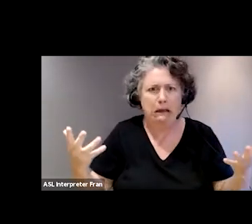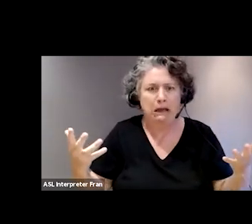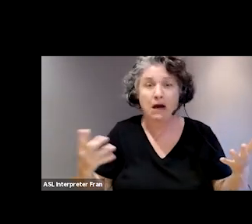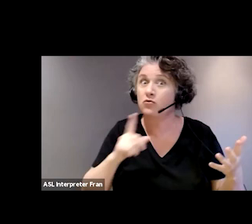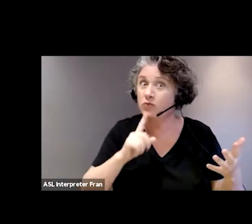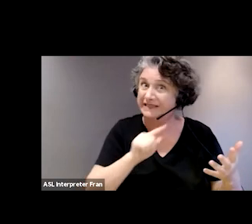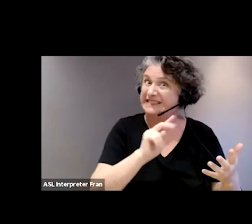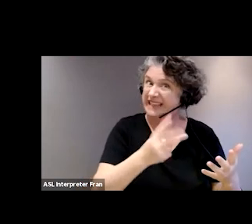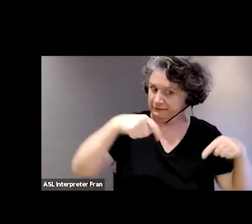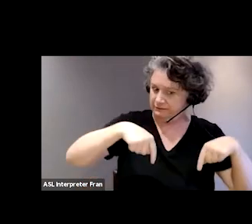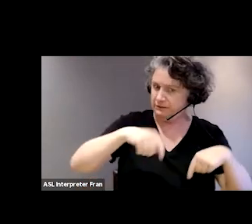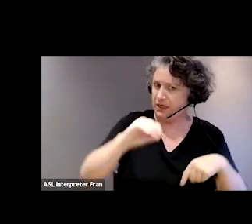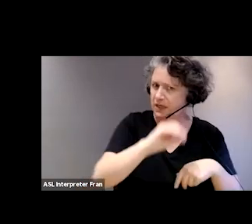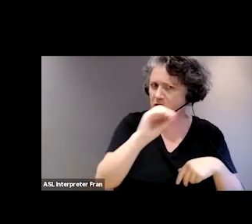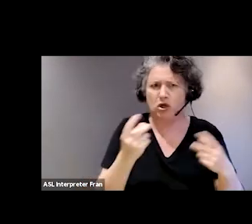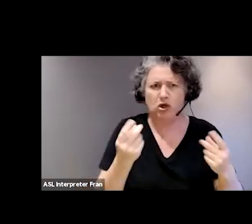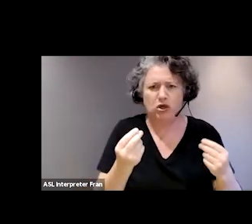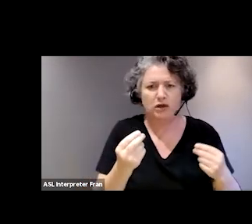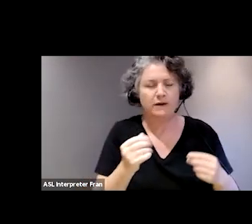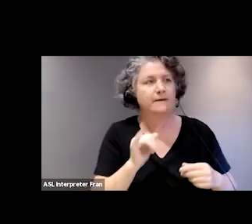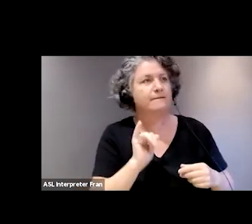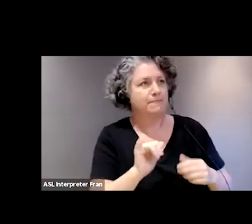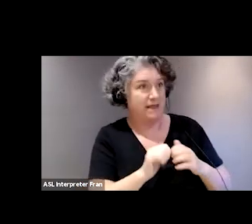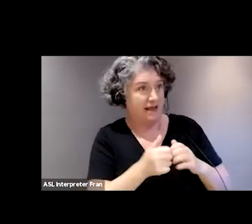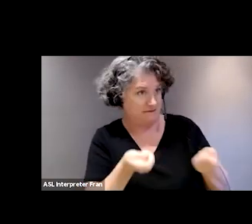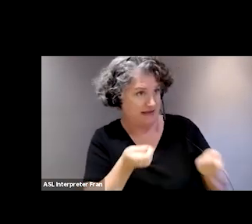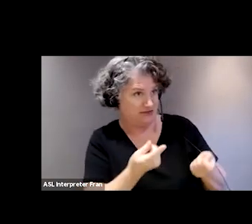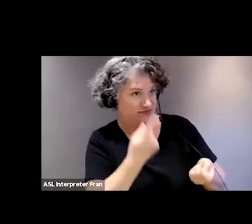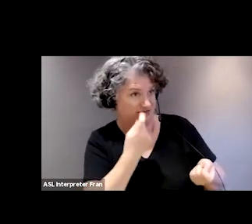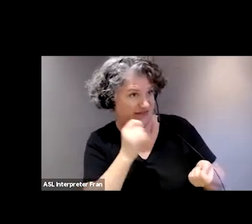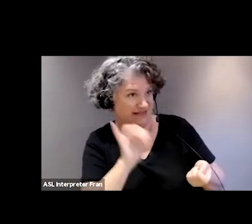is name, I am a vaccine ambassador and I have a question. One of the persons